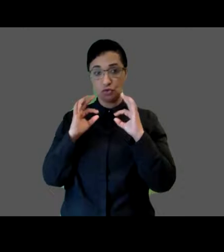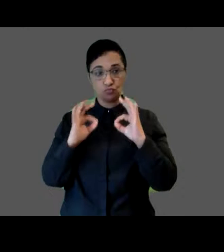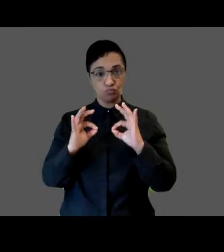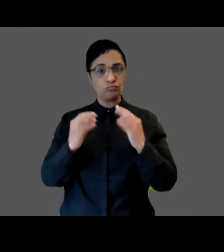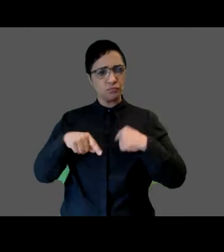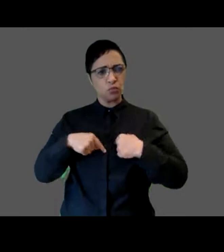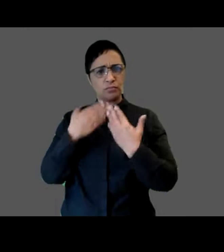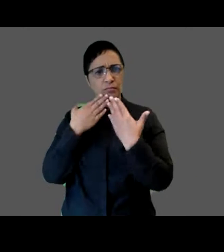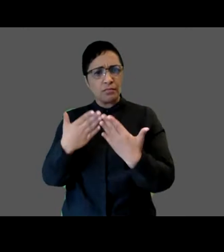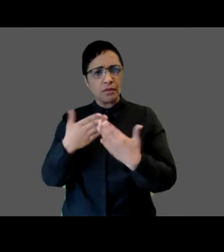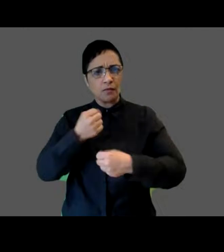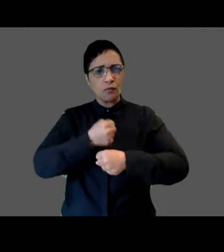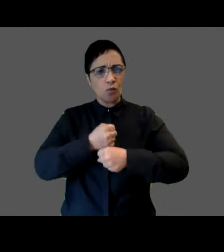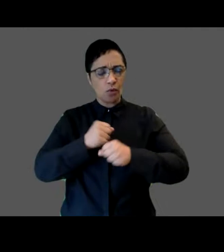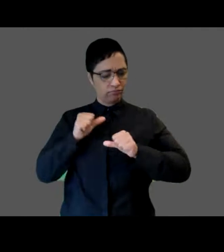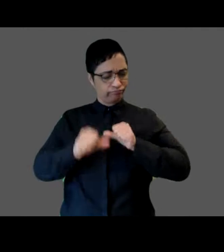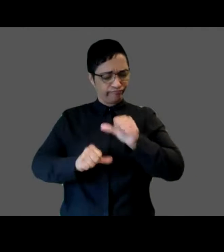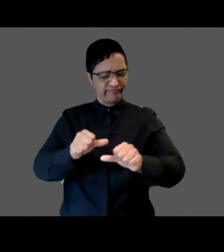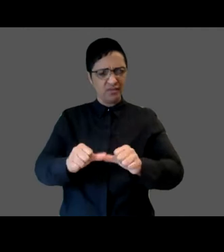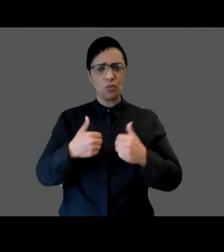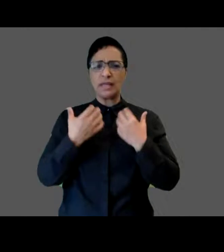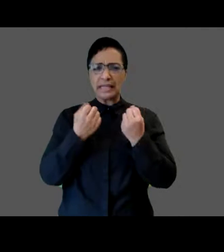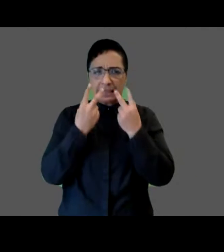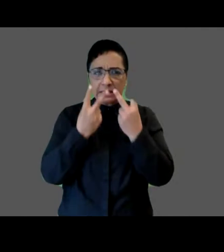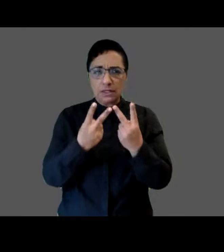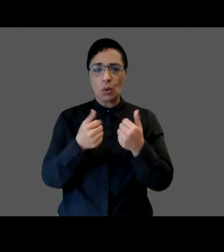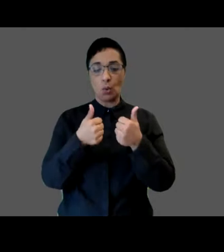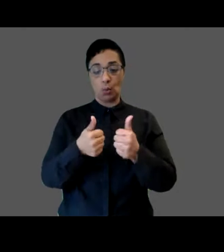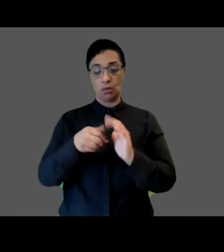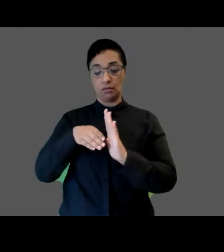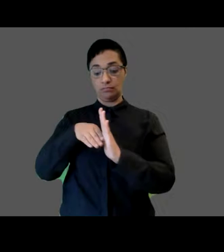there are some concrete progress. I would say in mainly three fronts.